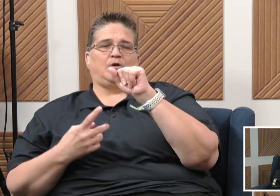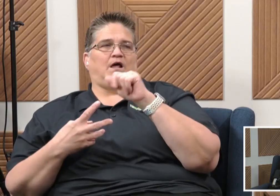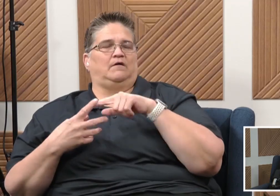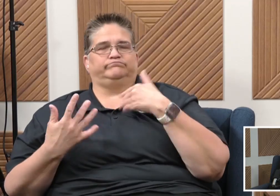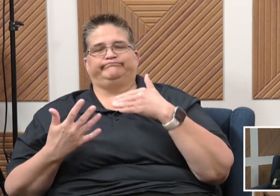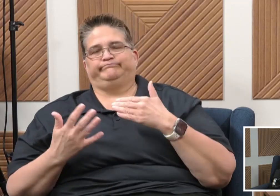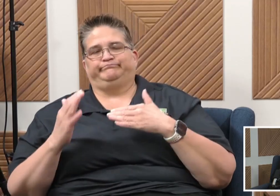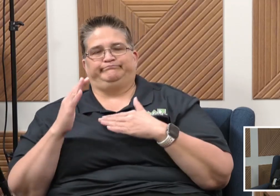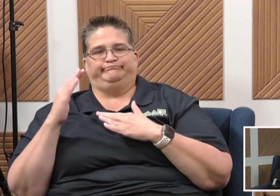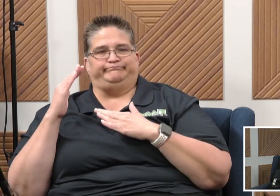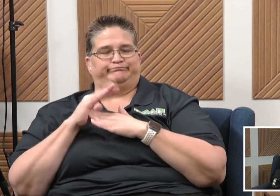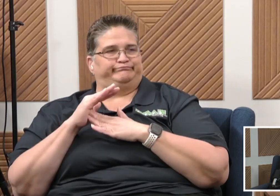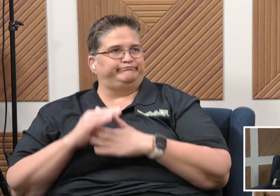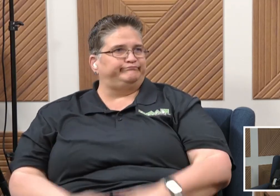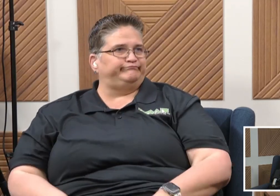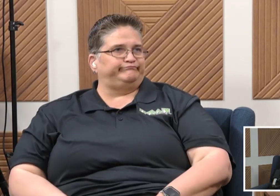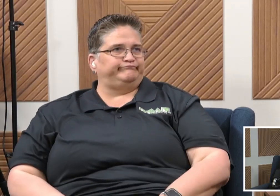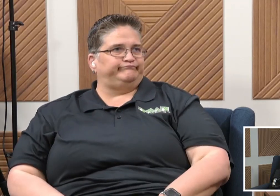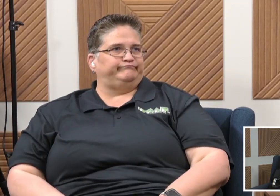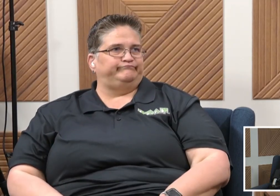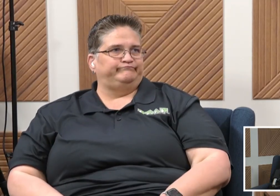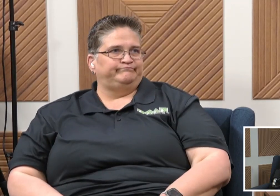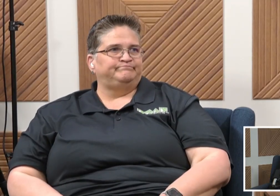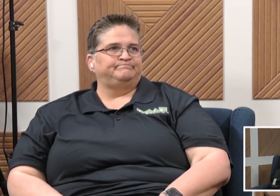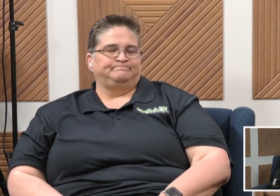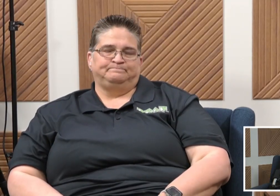But Coda, I think, is just the absolute best. The top.